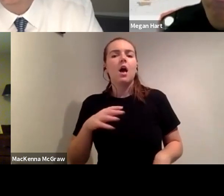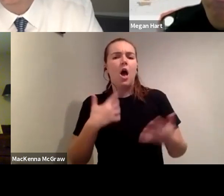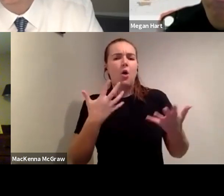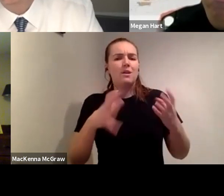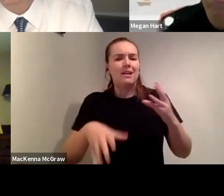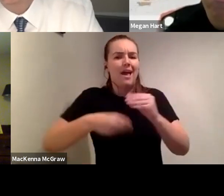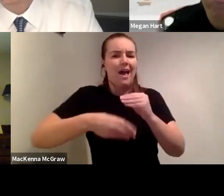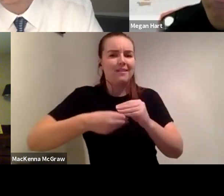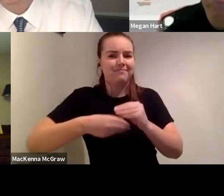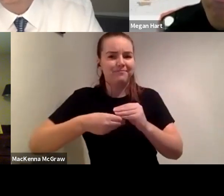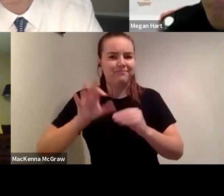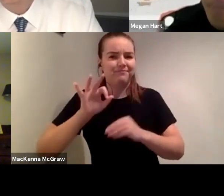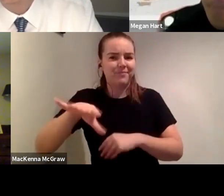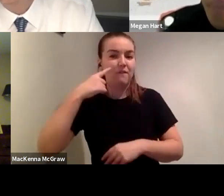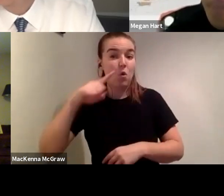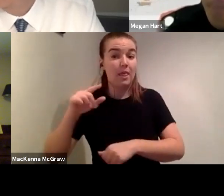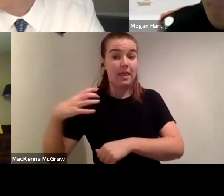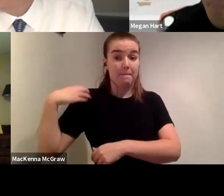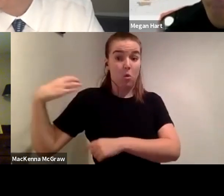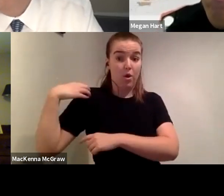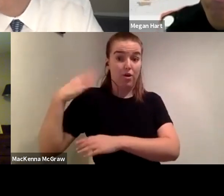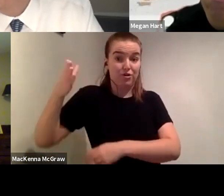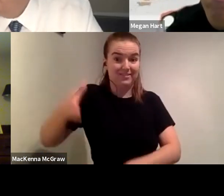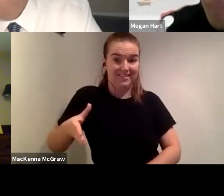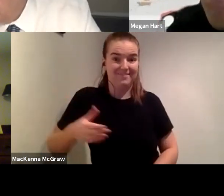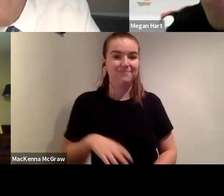This is their first job and they are trying to navigate this the first time.